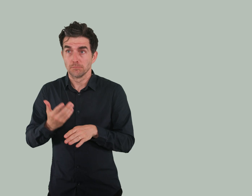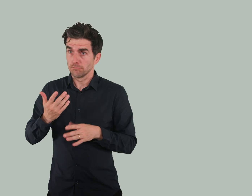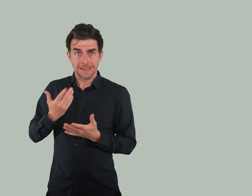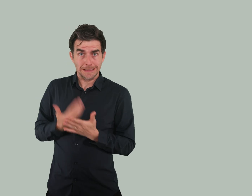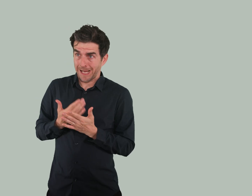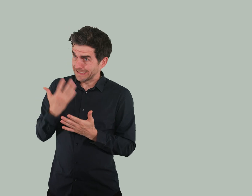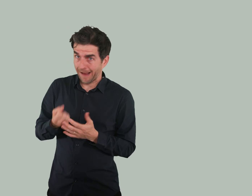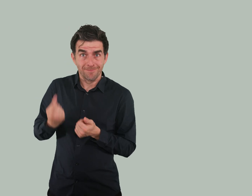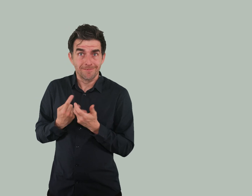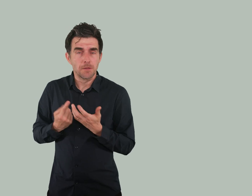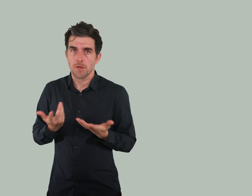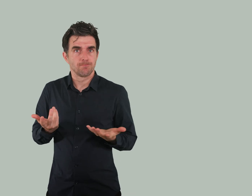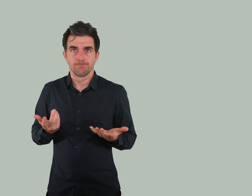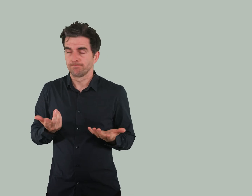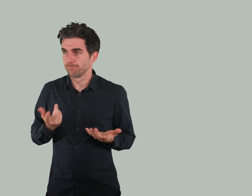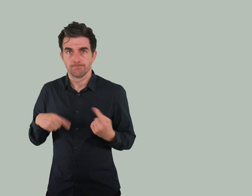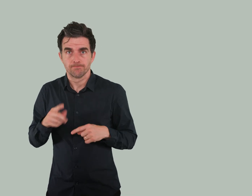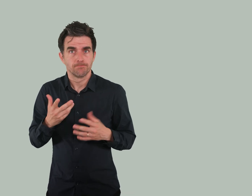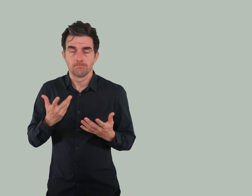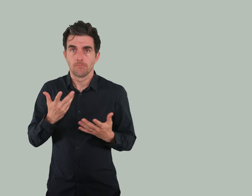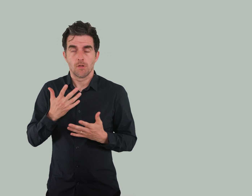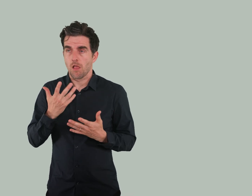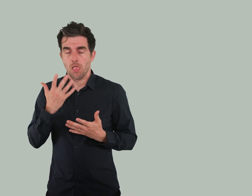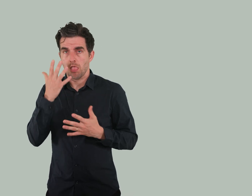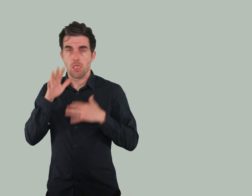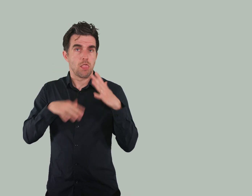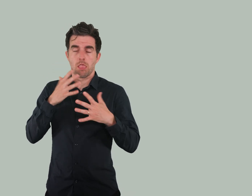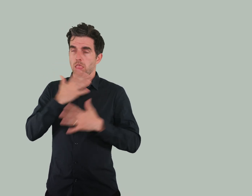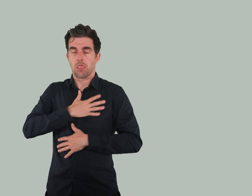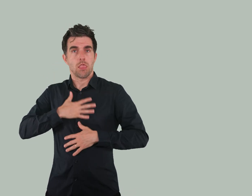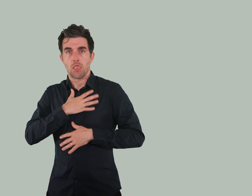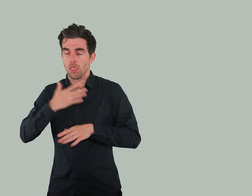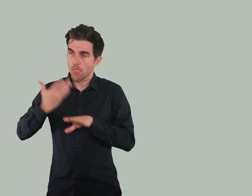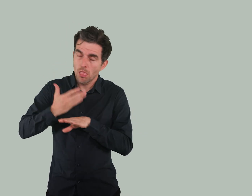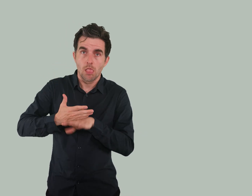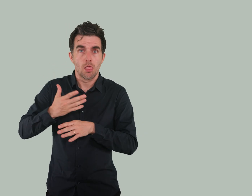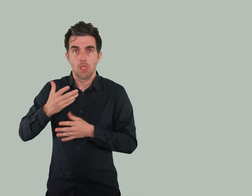The work is demanding, emotionally taxing